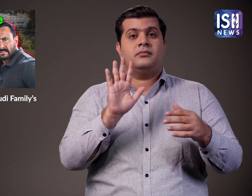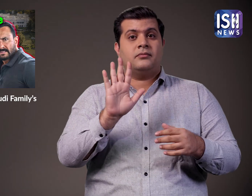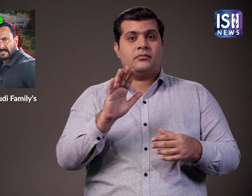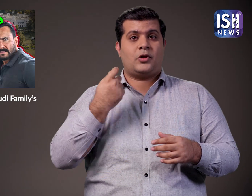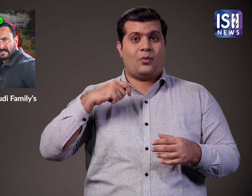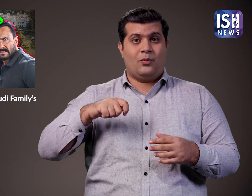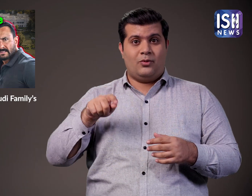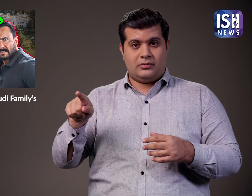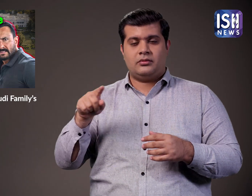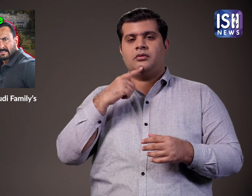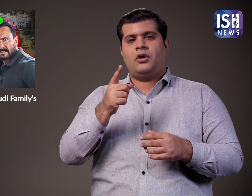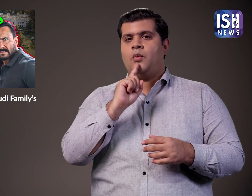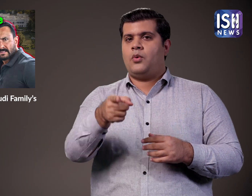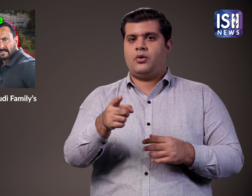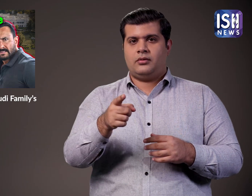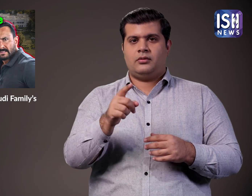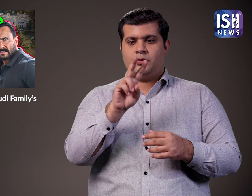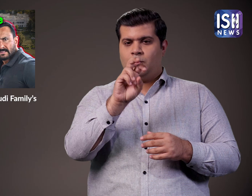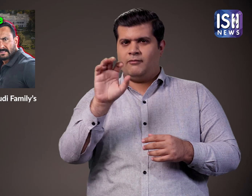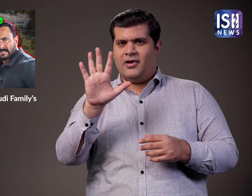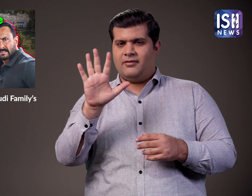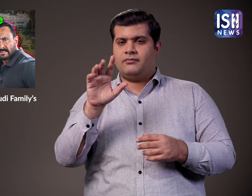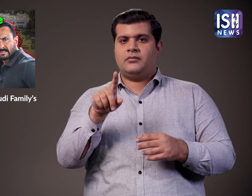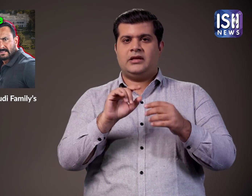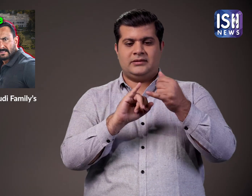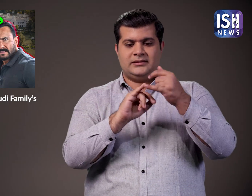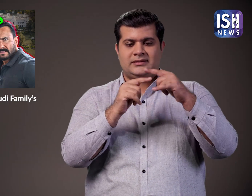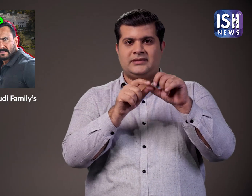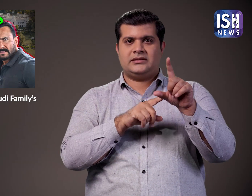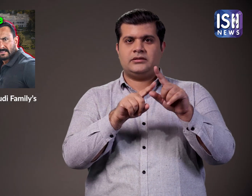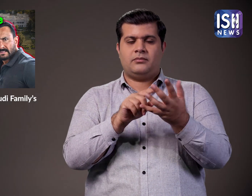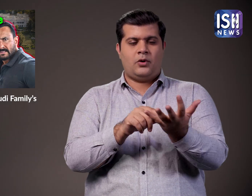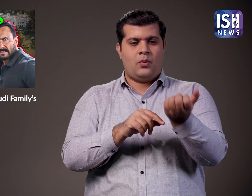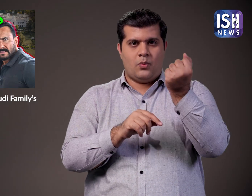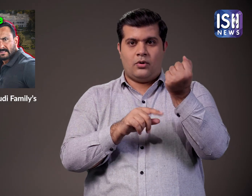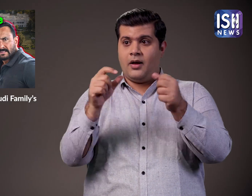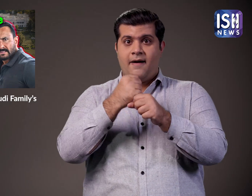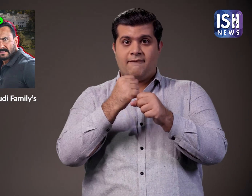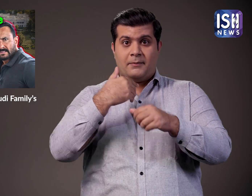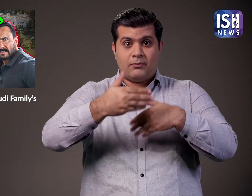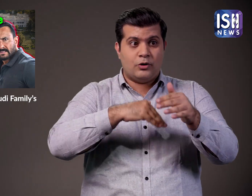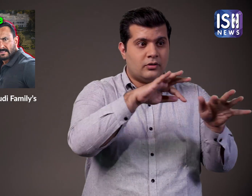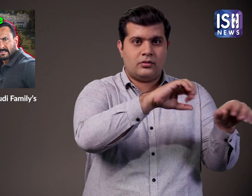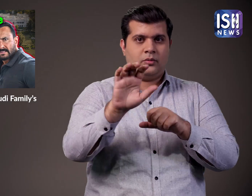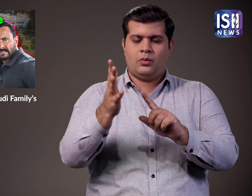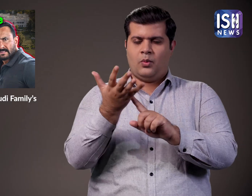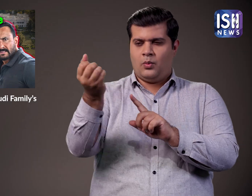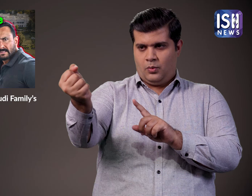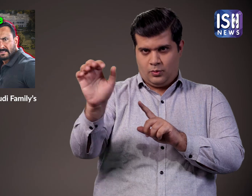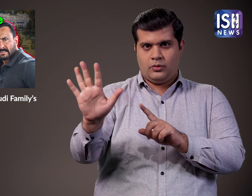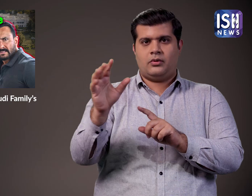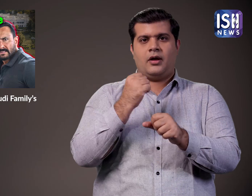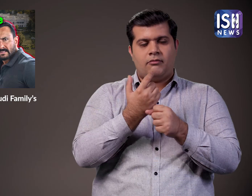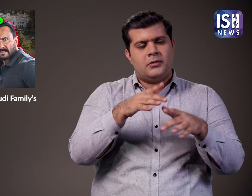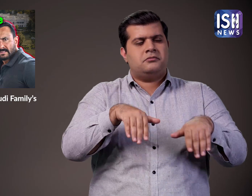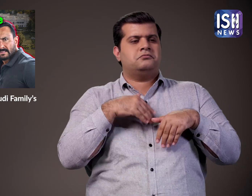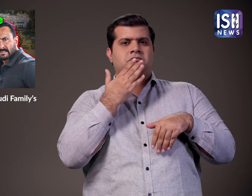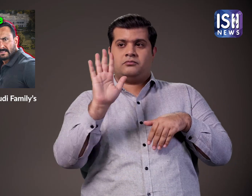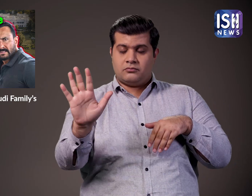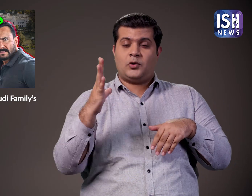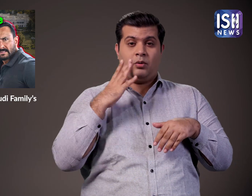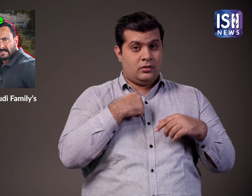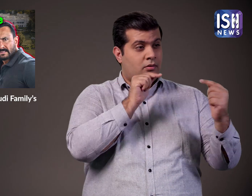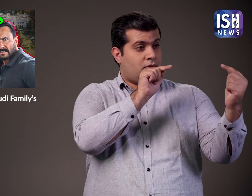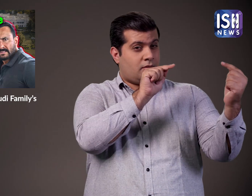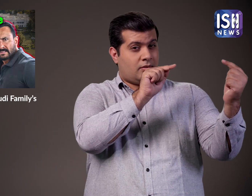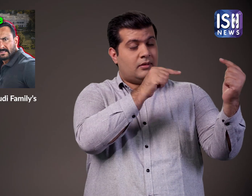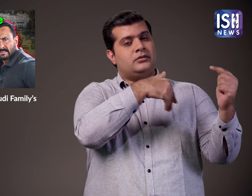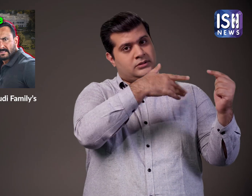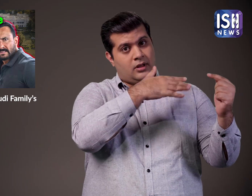In 2005, the court issued a stay, stopping the government from taking the properties while the legal fight continued.